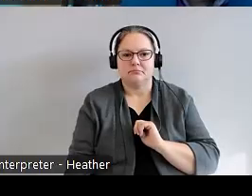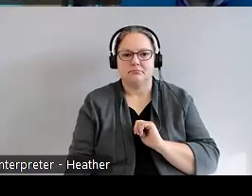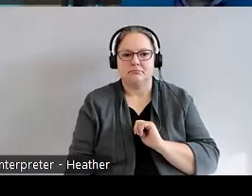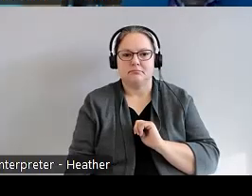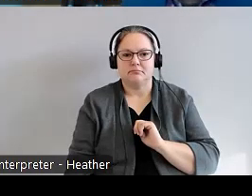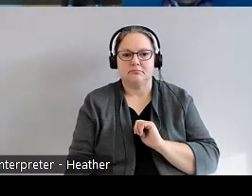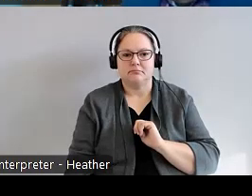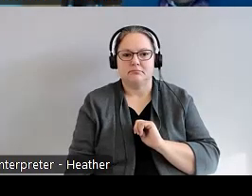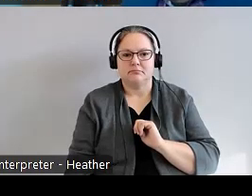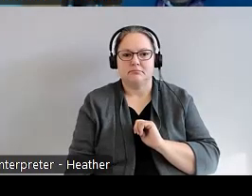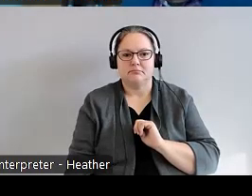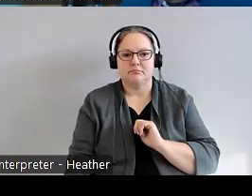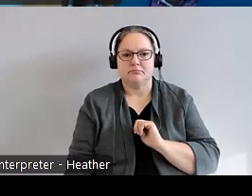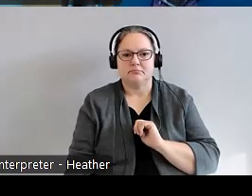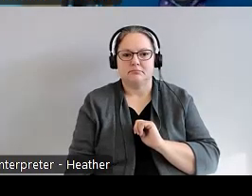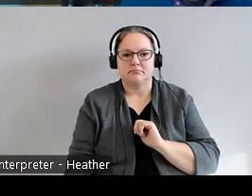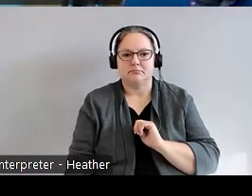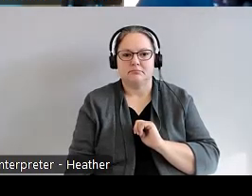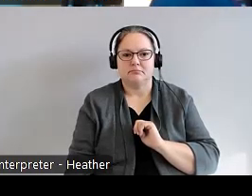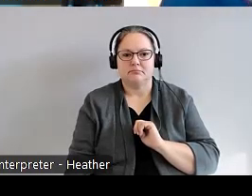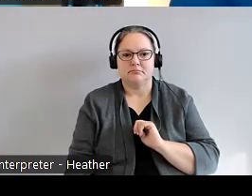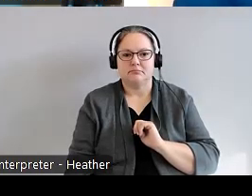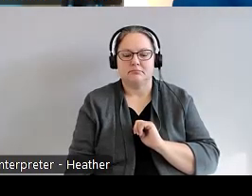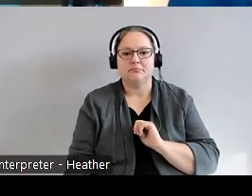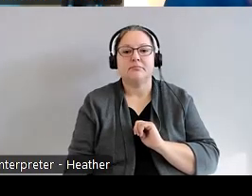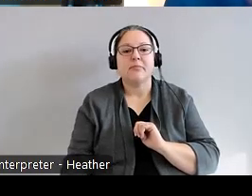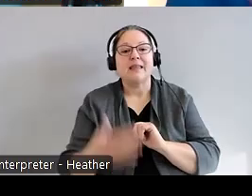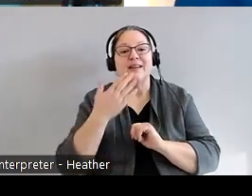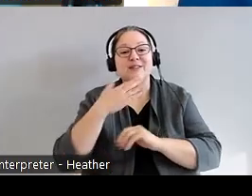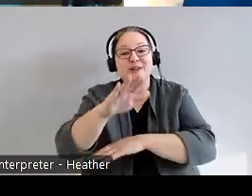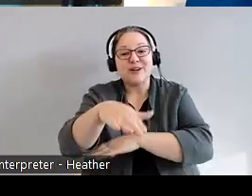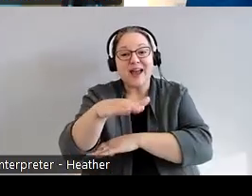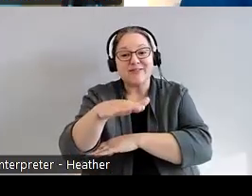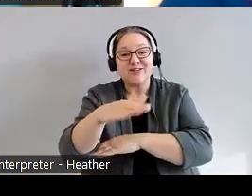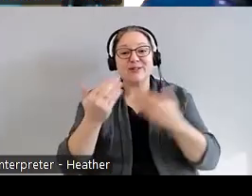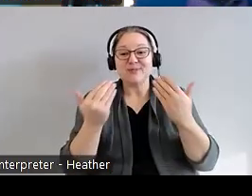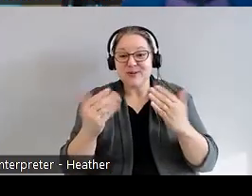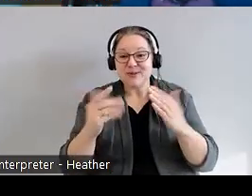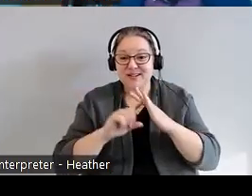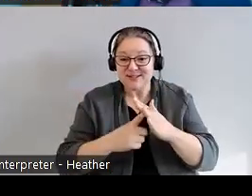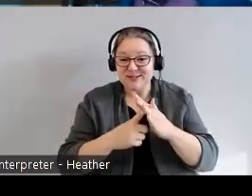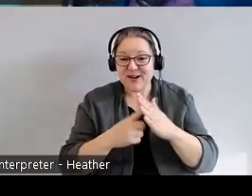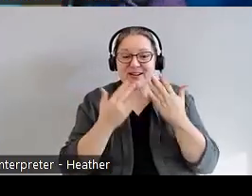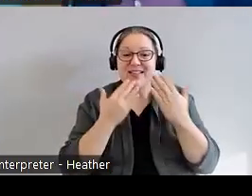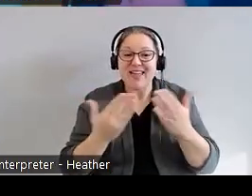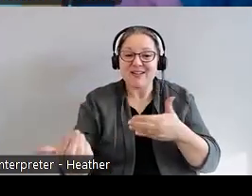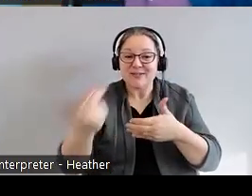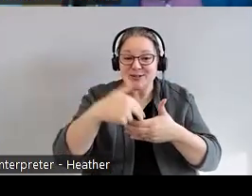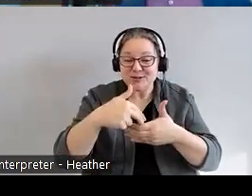Yep. Good afternoon. I think we'll get started. Uh thank you all for joining our Romano clinical